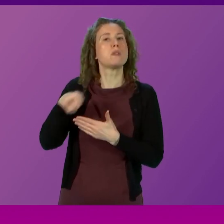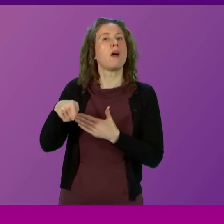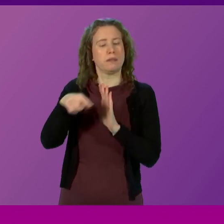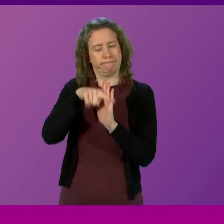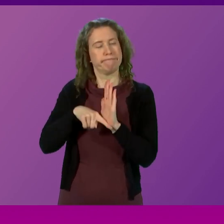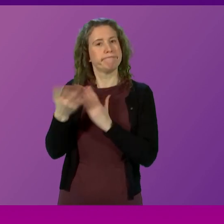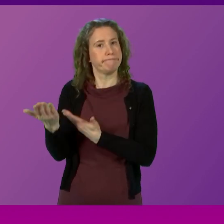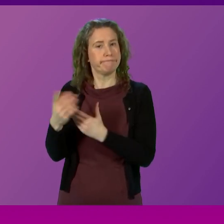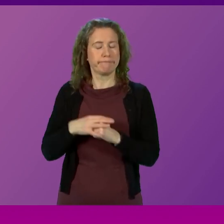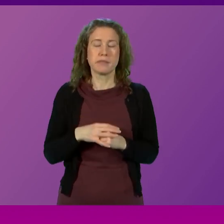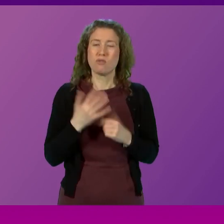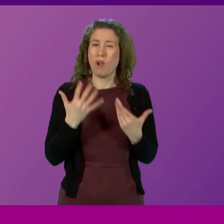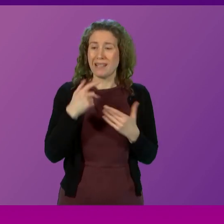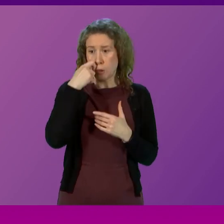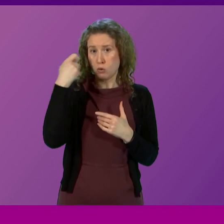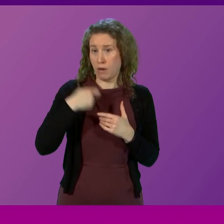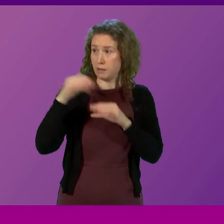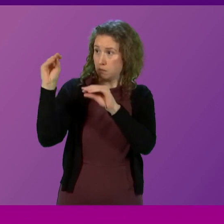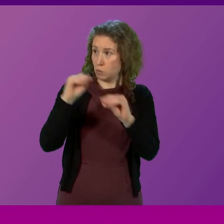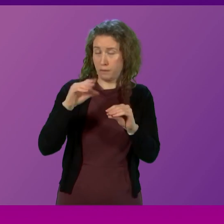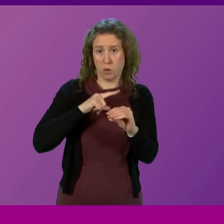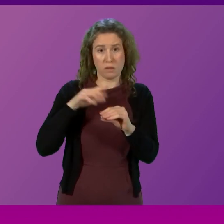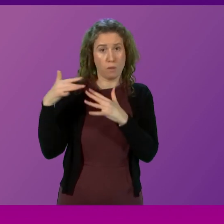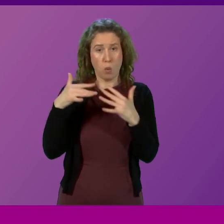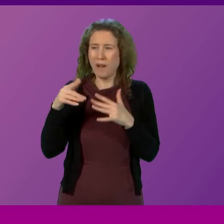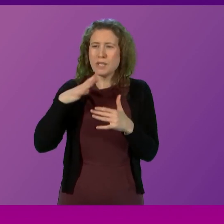Right now, Ukrainians displaced by the war need more, not less, support,